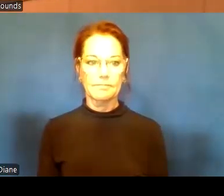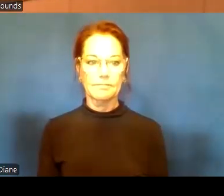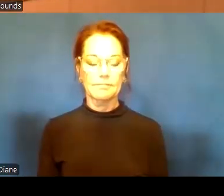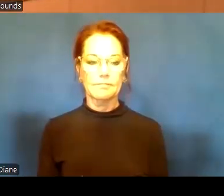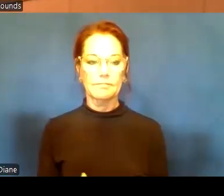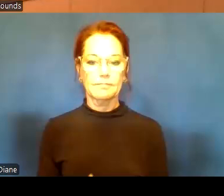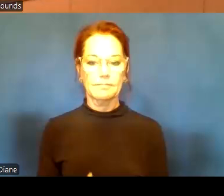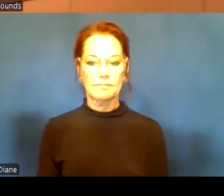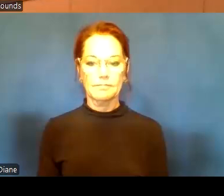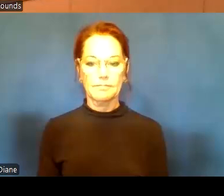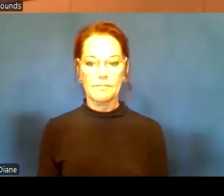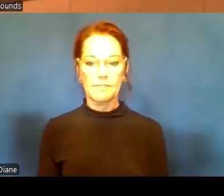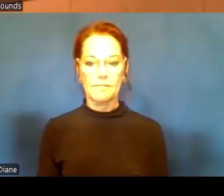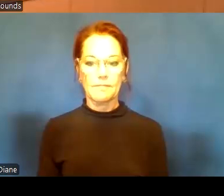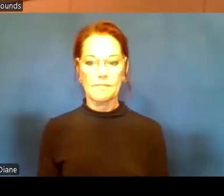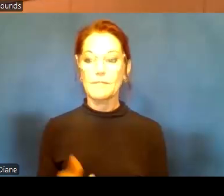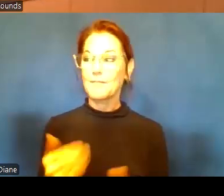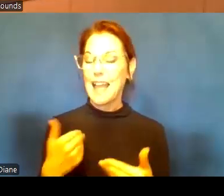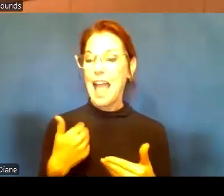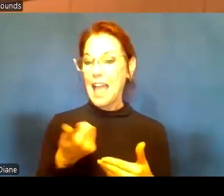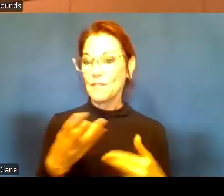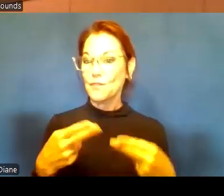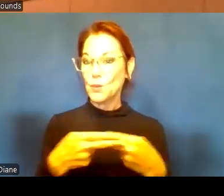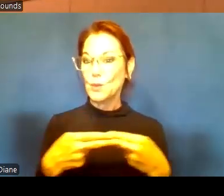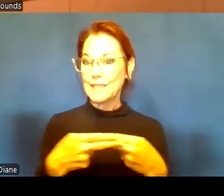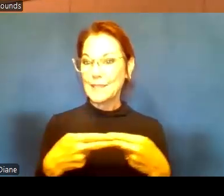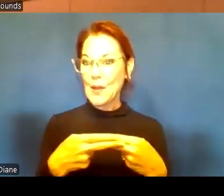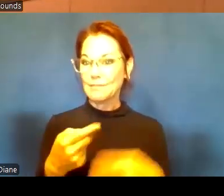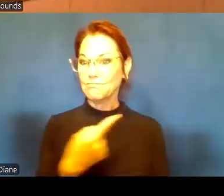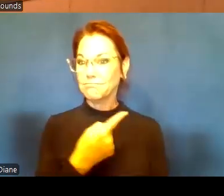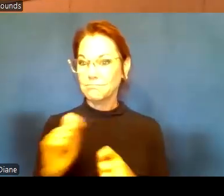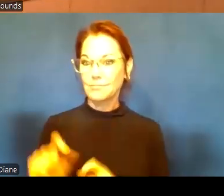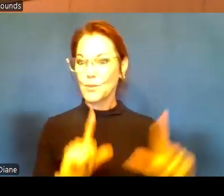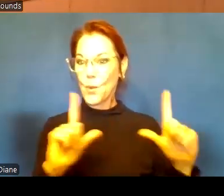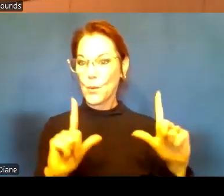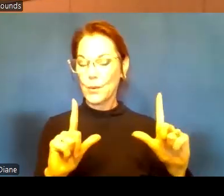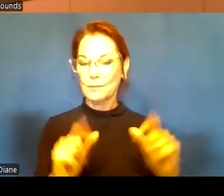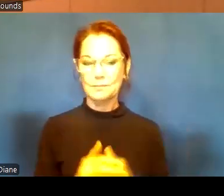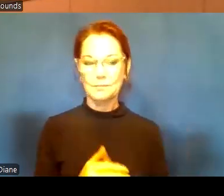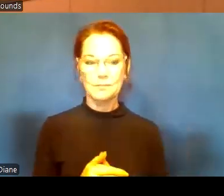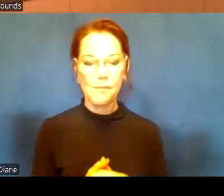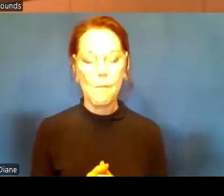we have a few slides to show so Amanda is kind of flipped through them um also being